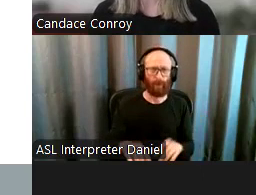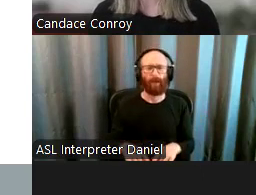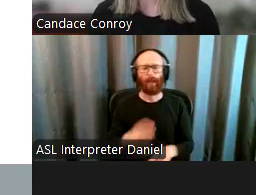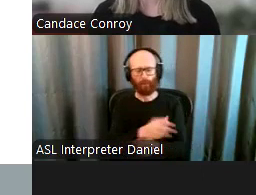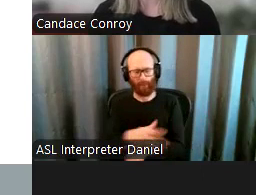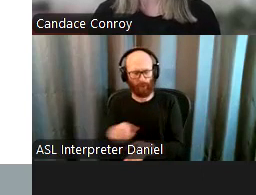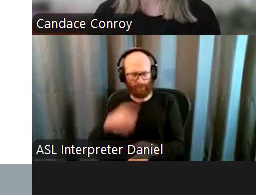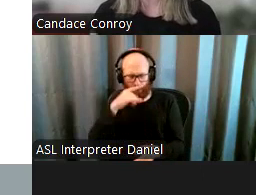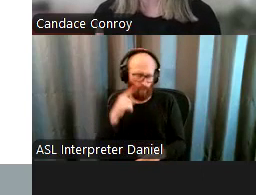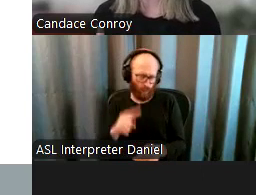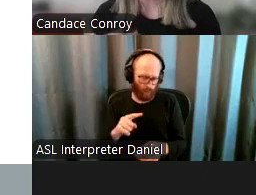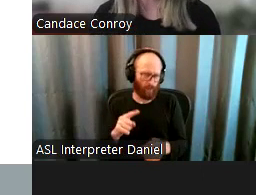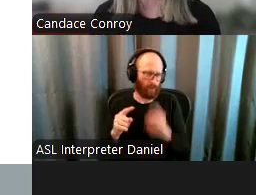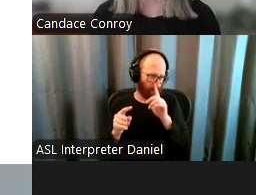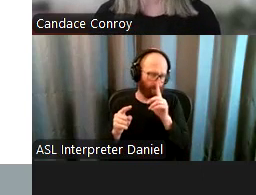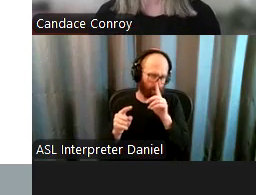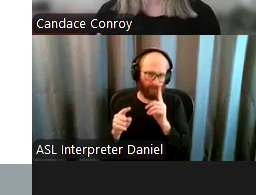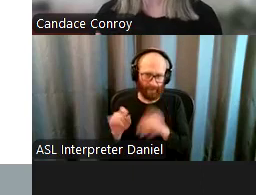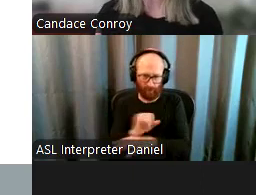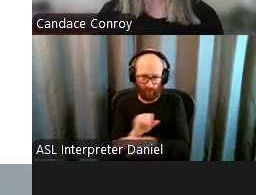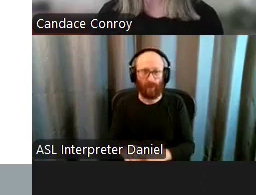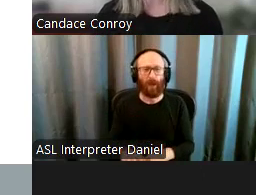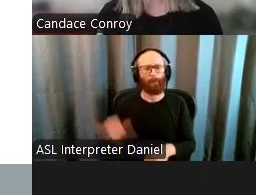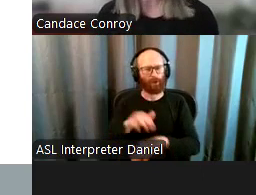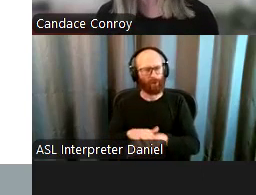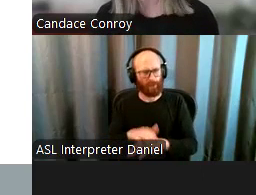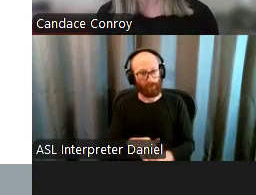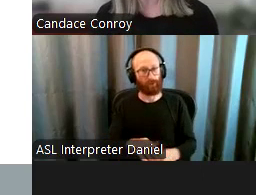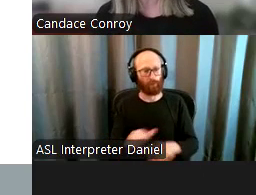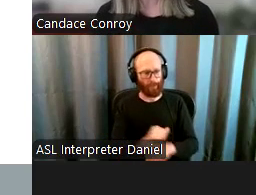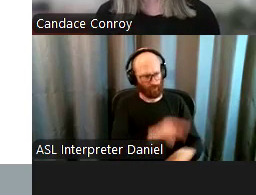there's where we're practicing reading that content, summarizing it, writing about it.